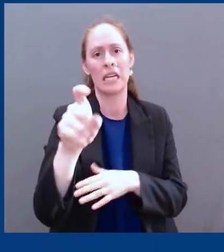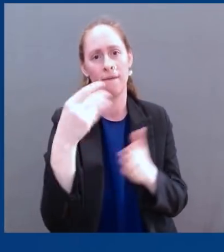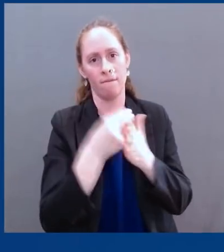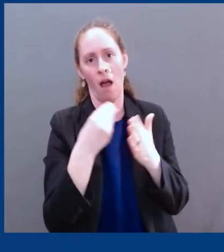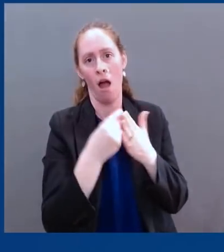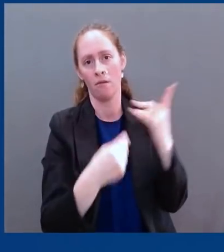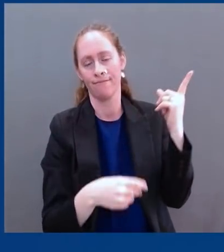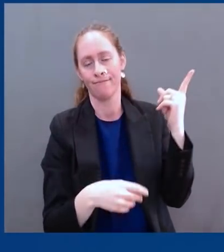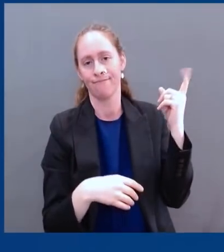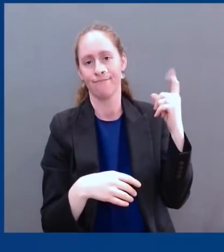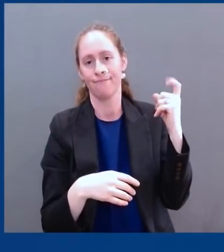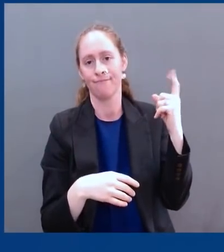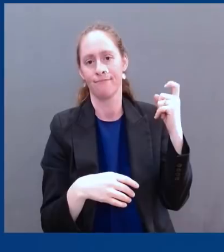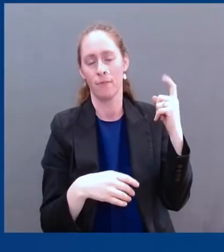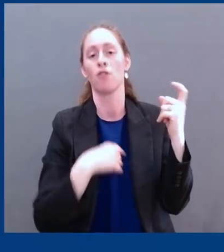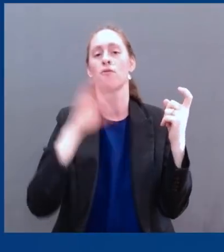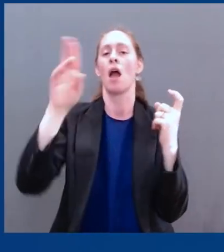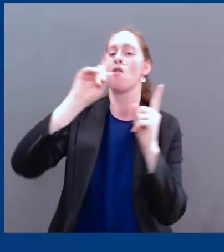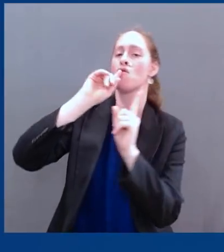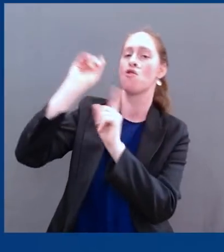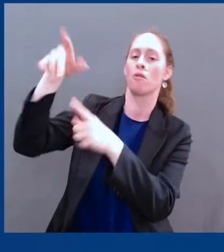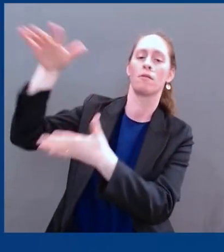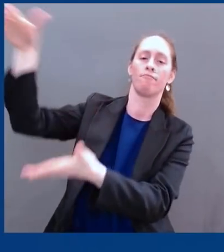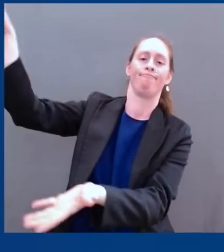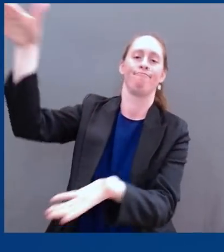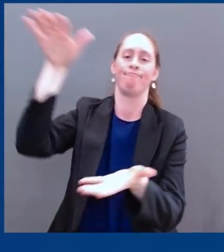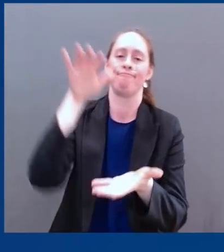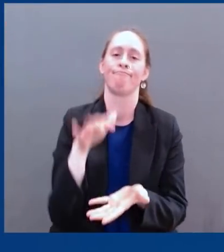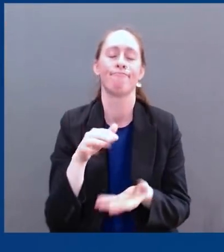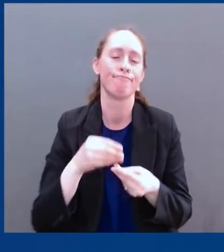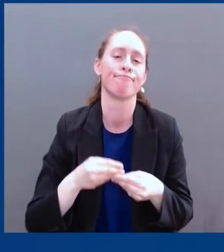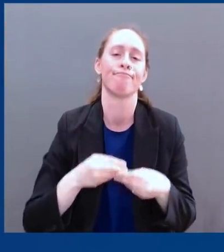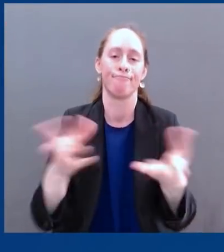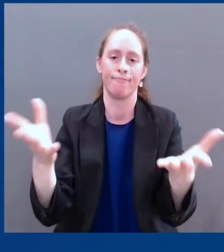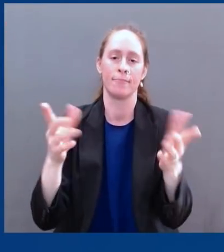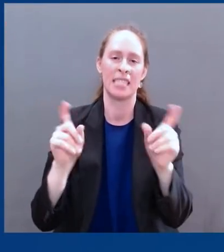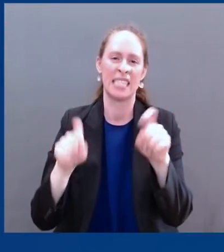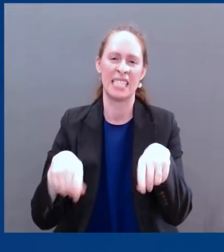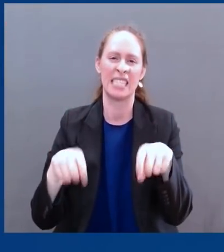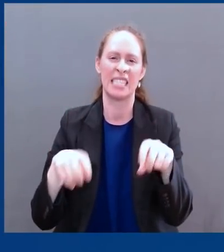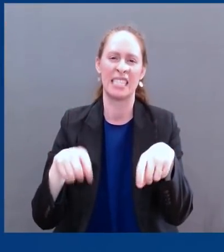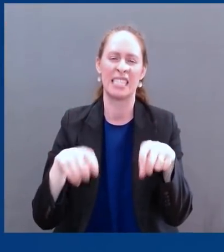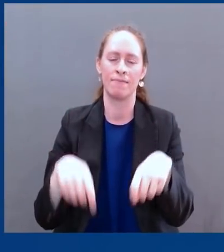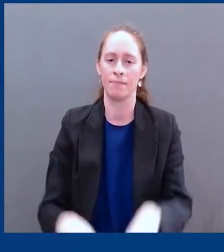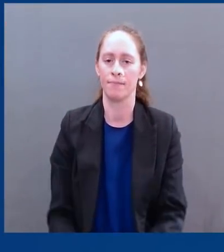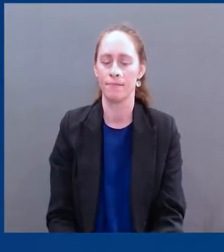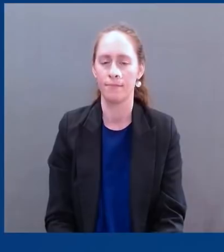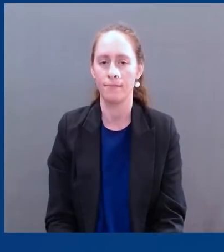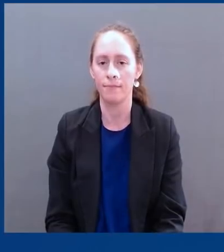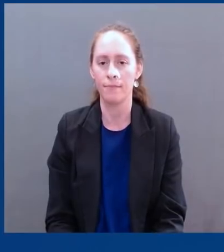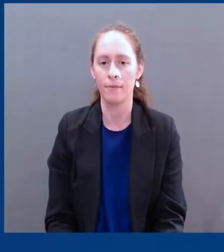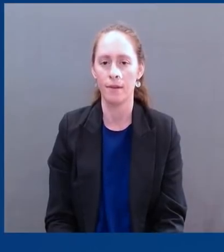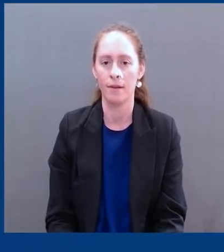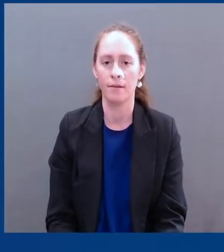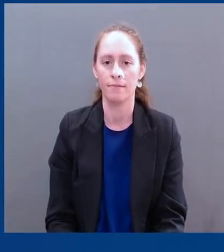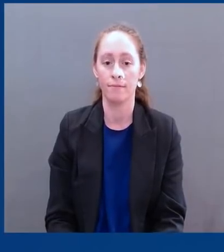to ensure that we have sufficient doses for all Americans. Over to you, Dr. Walensky. Dr. Walensky: Yeah. Thank you, Jeff.